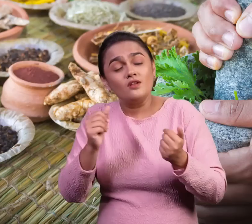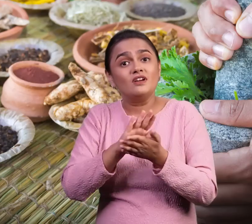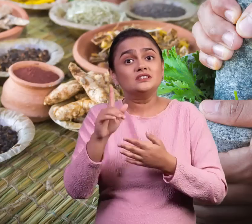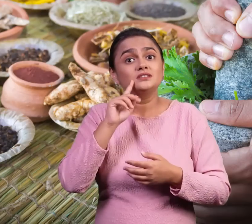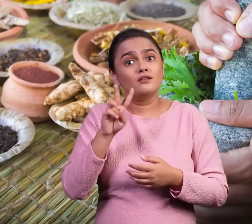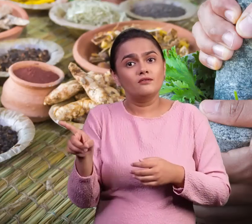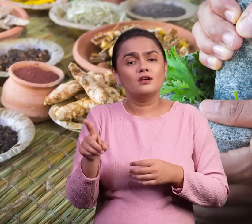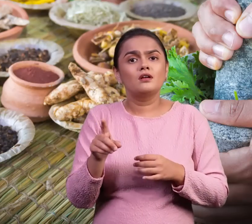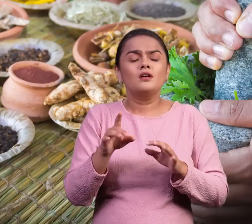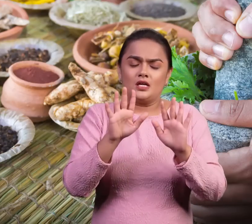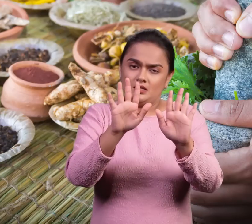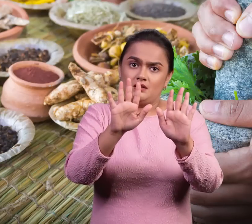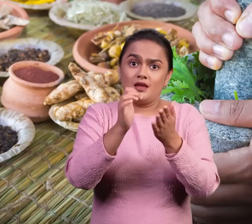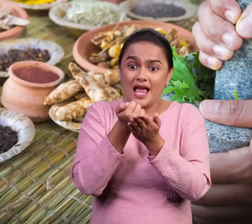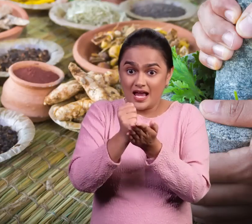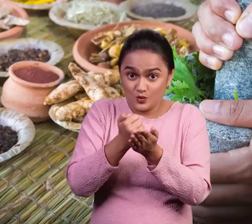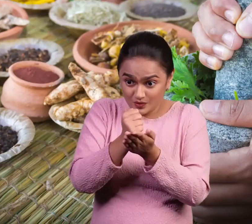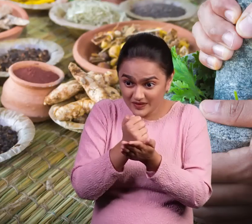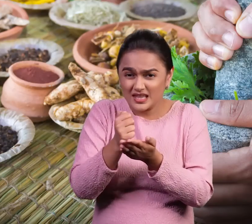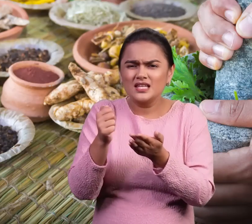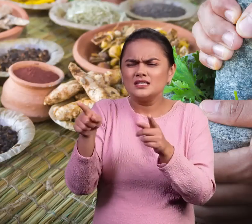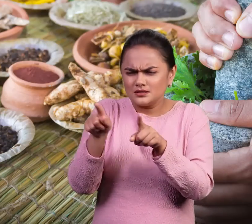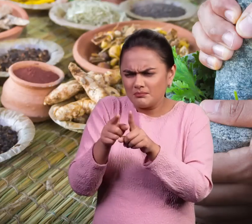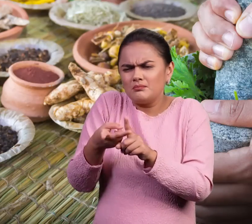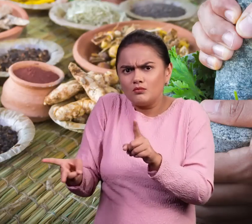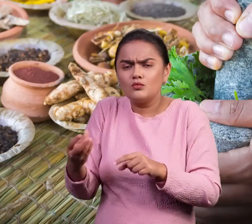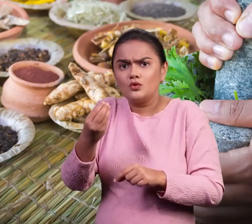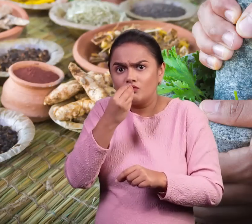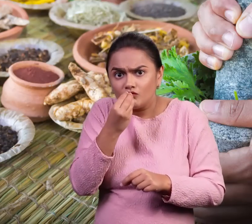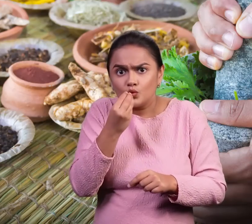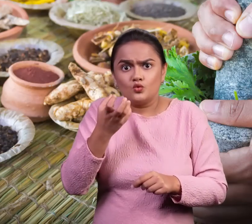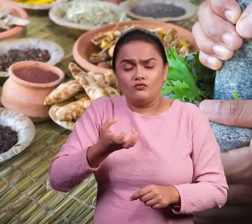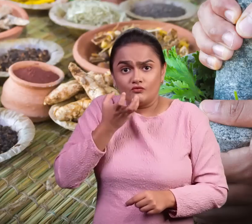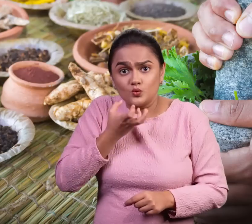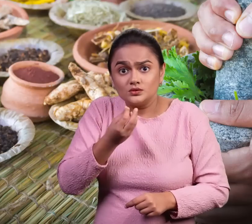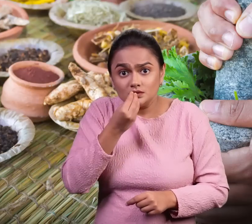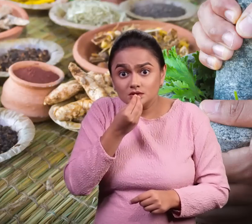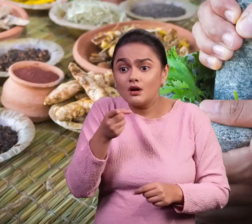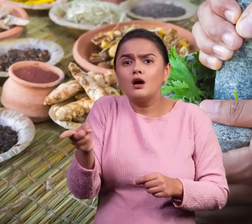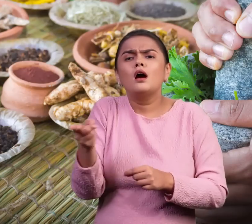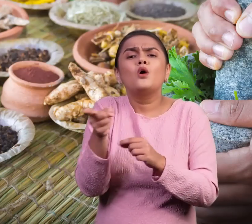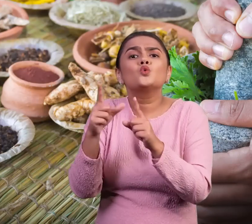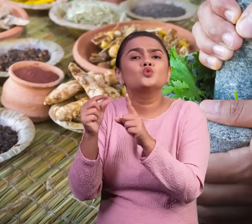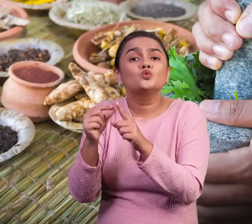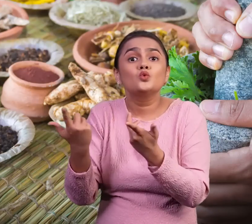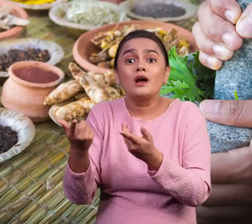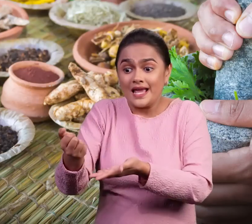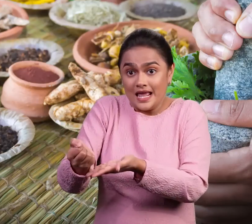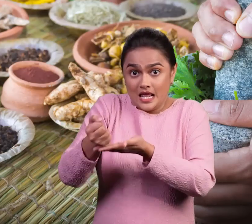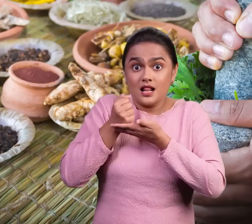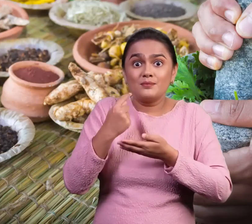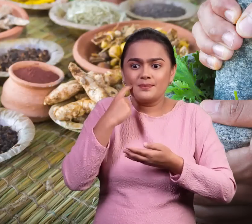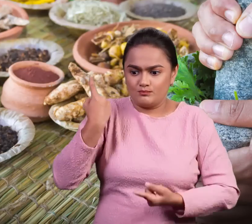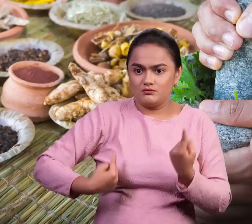So, Ayurveda, food, fruits, etc., boosts your immunity.